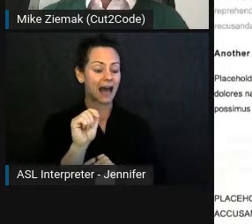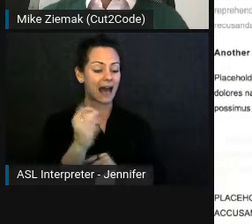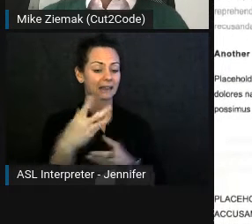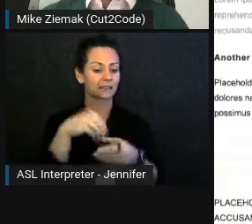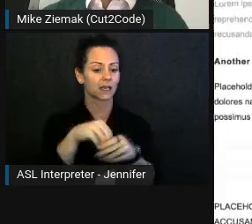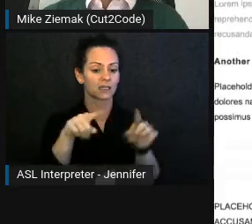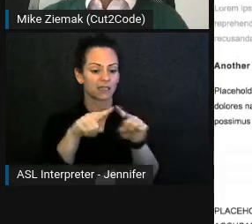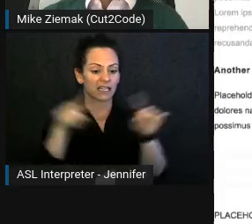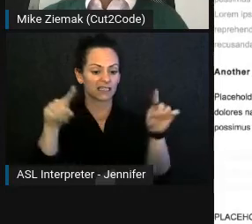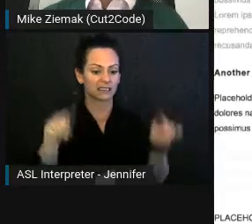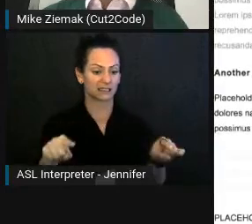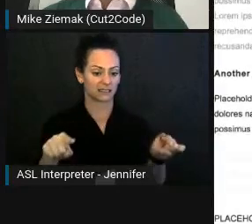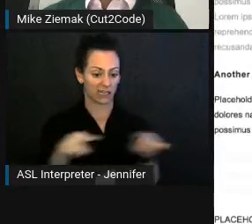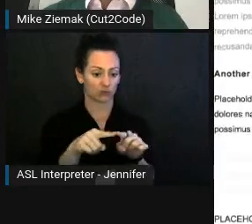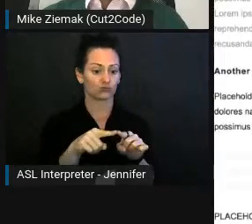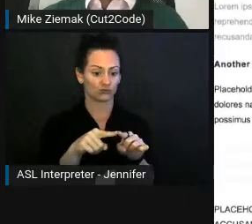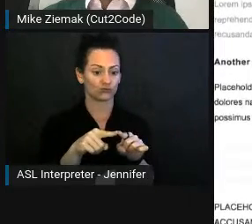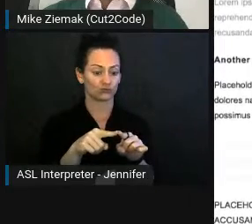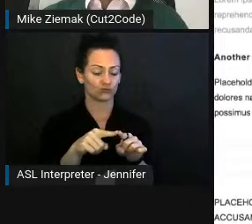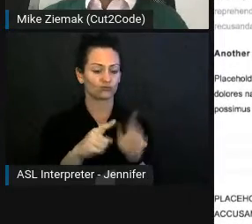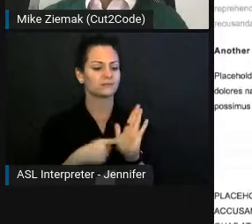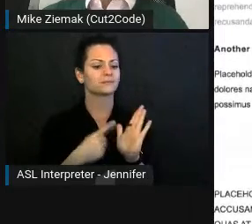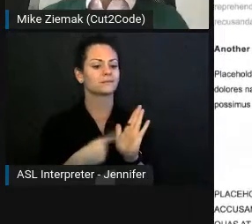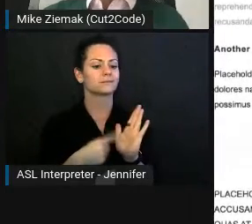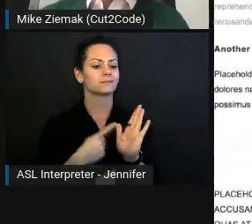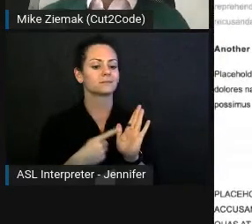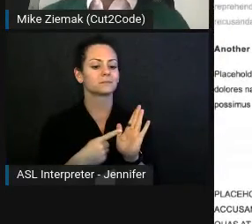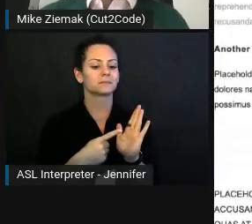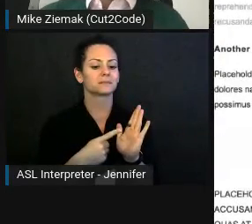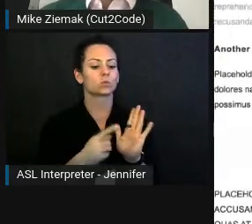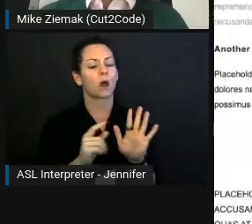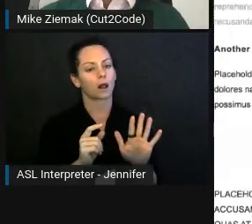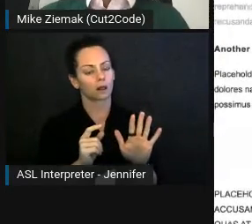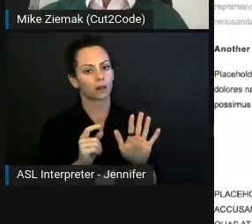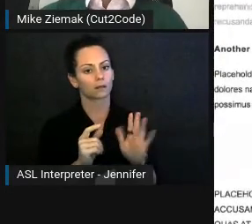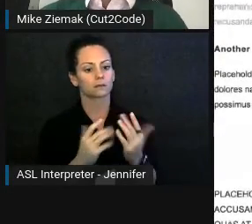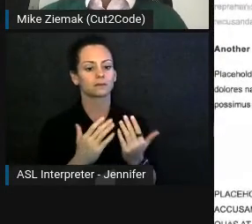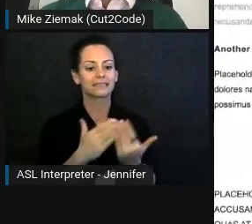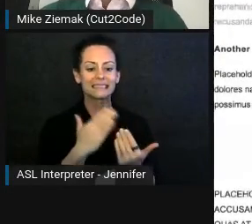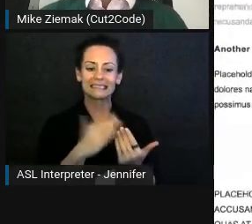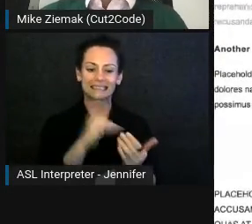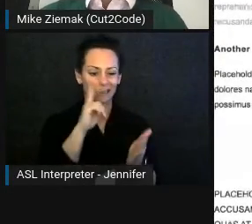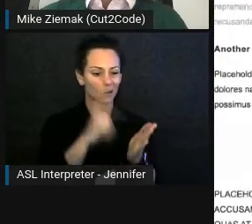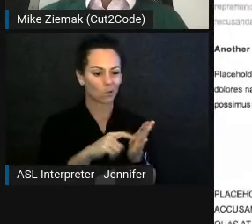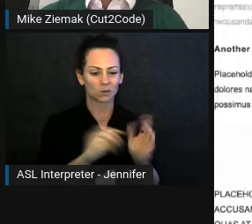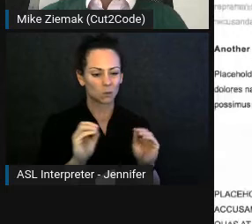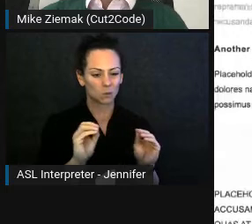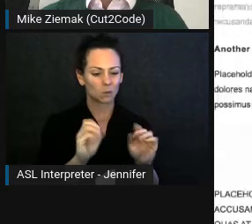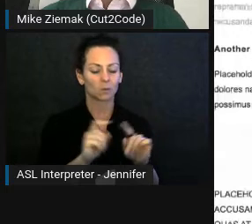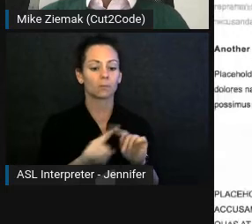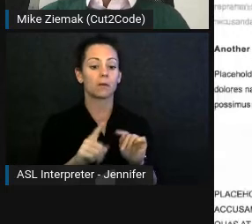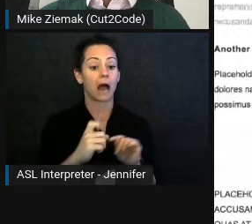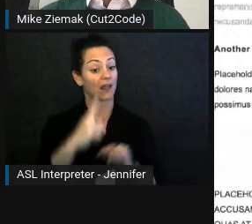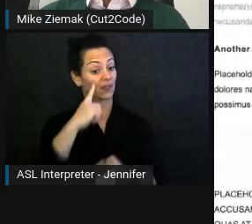Sometimes it's not easily noticeable, but I think in this case,